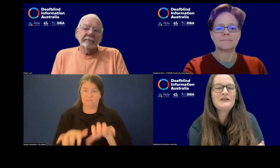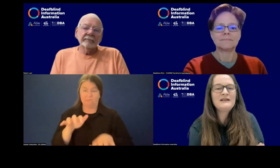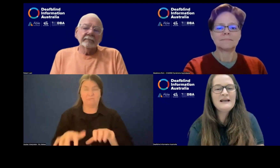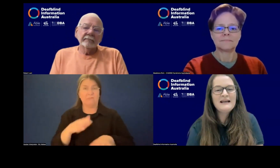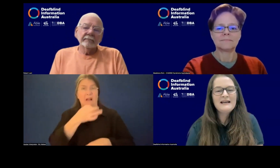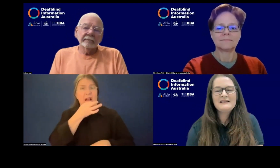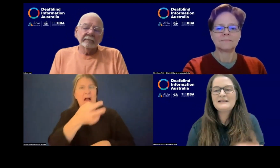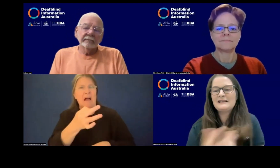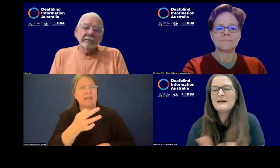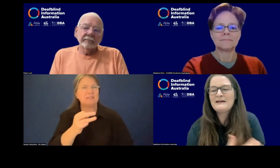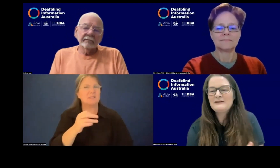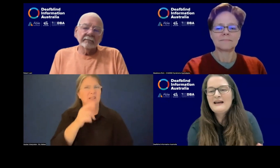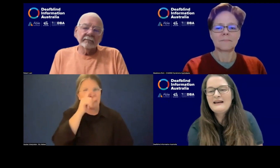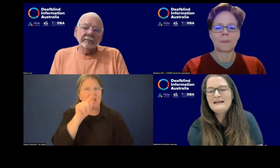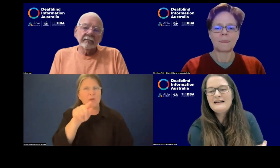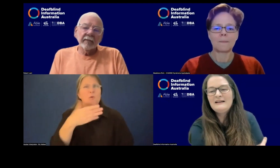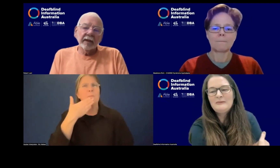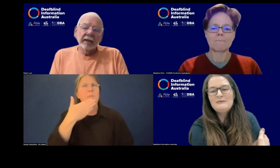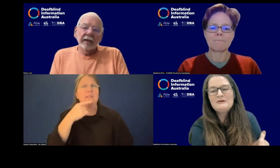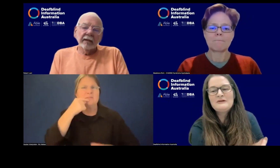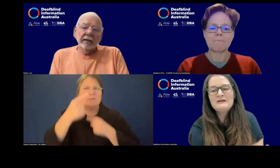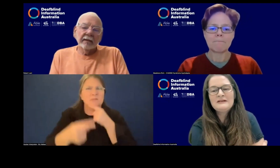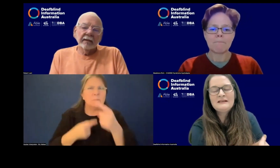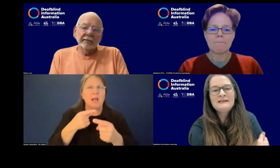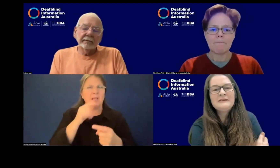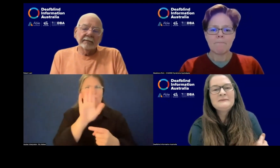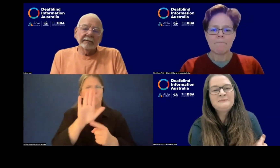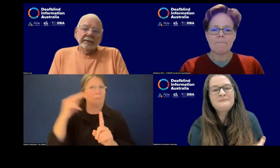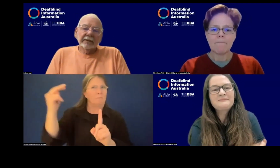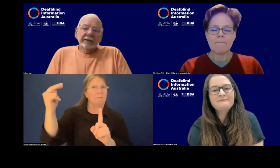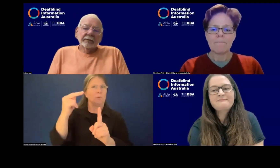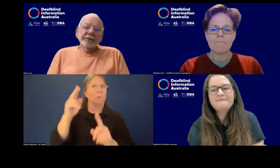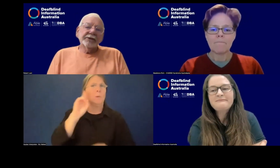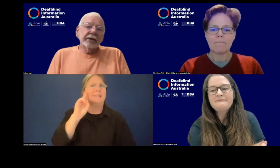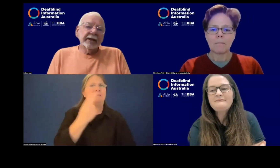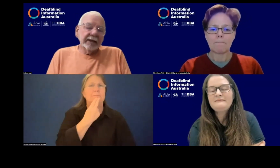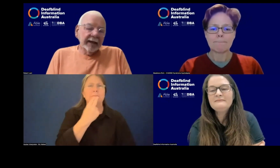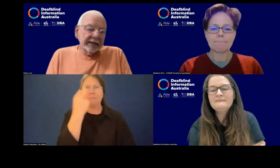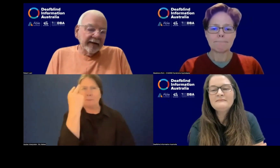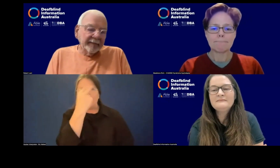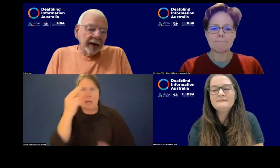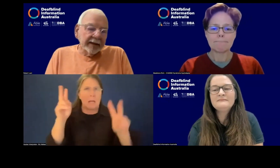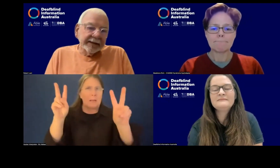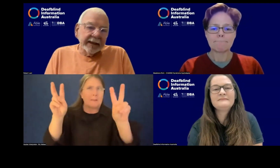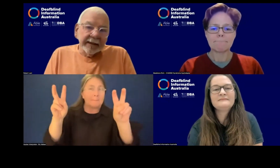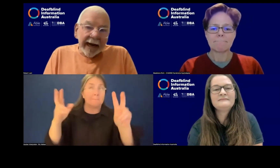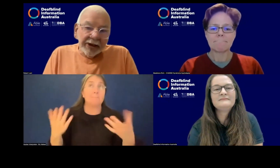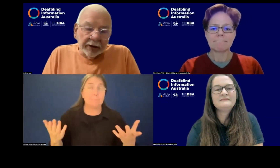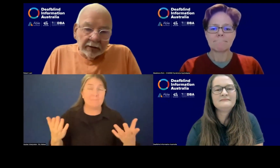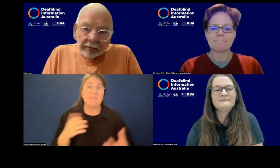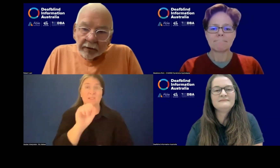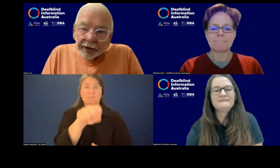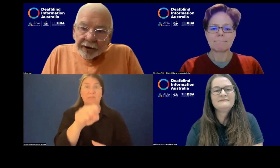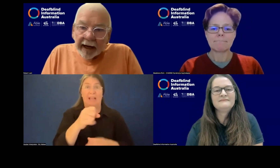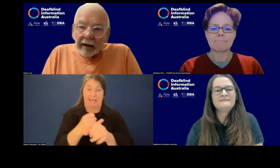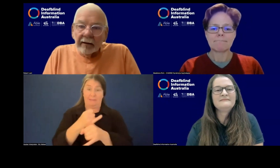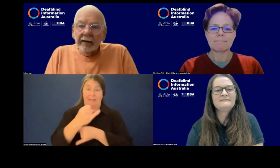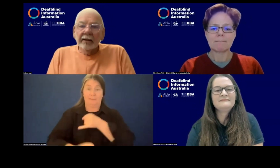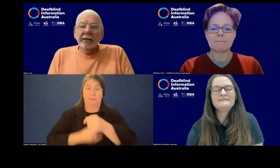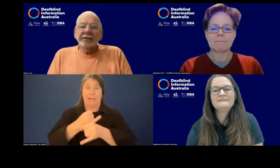Could you just expand on that a bit more? Certainly deafblind is the international word now.